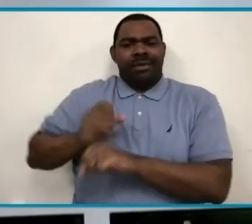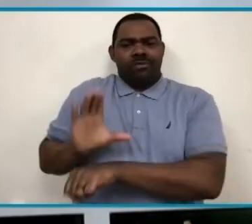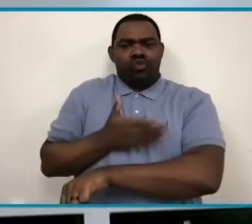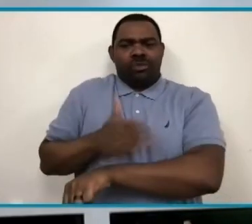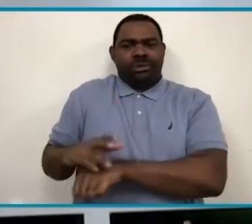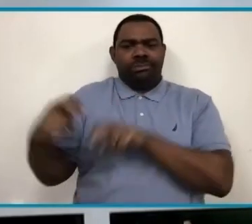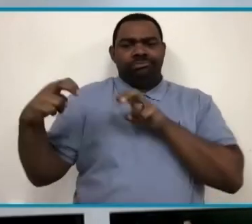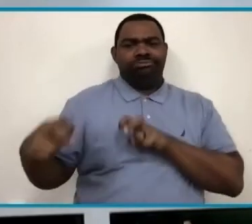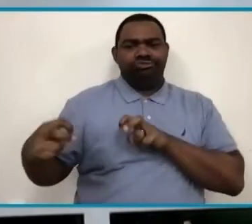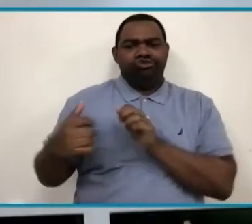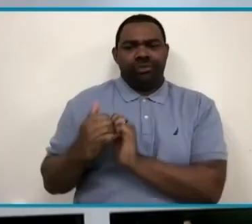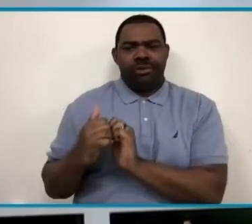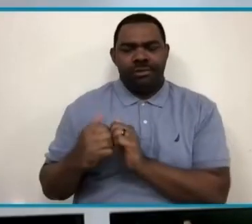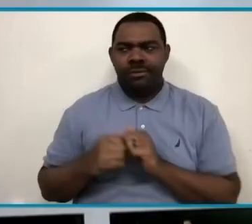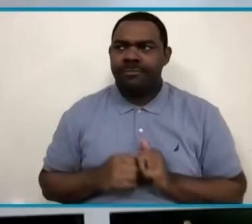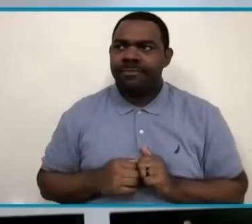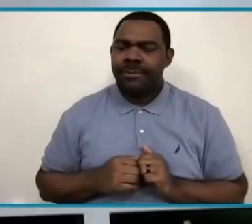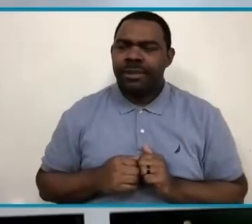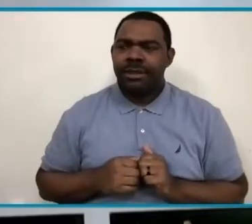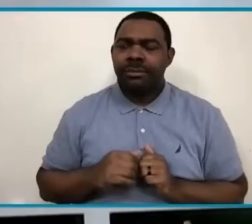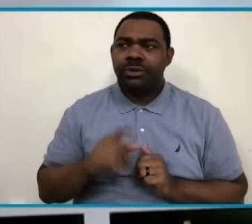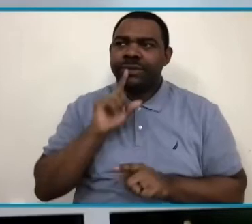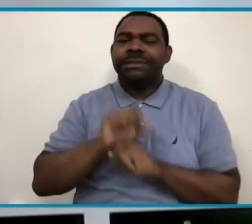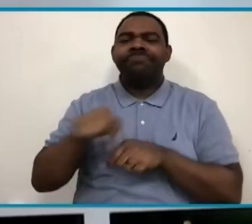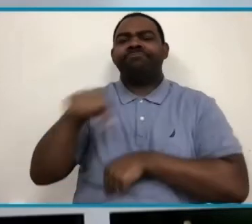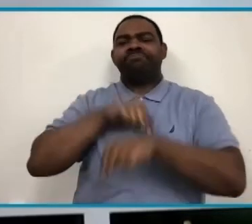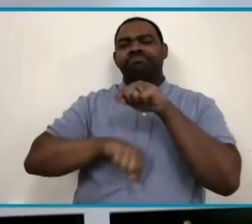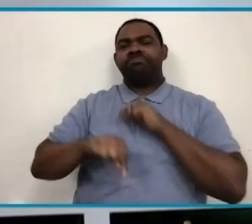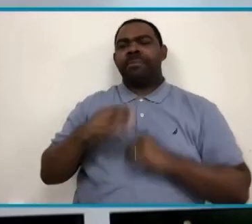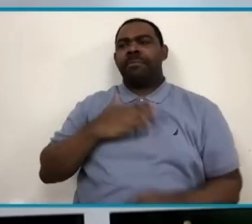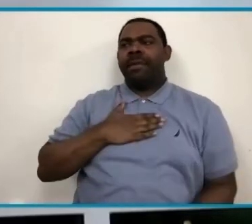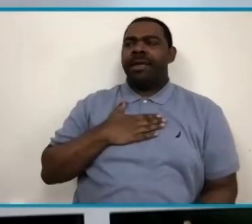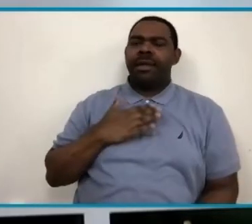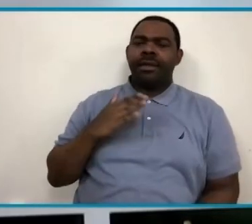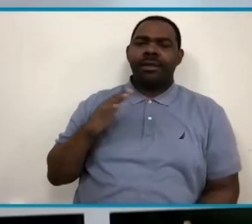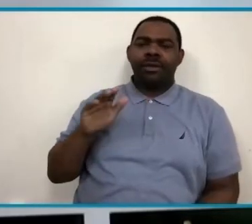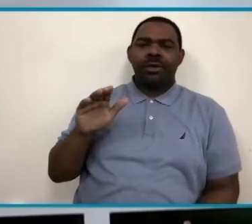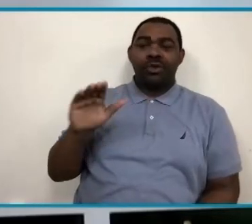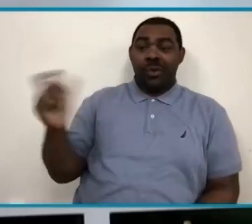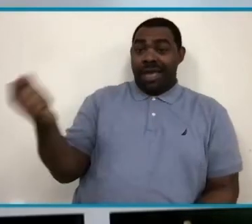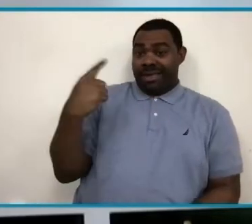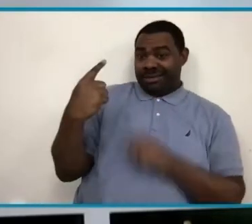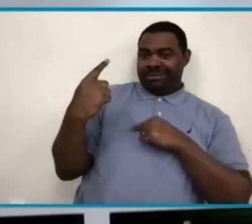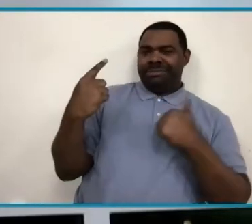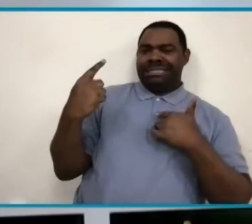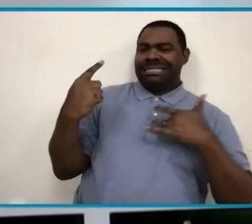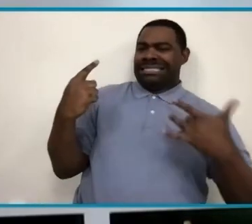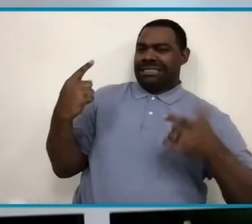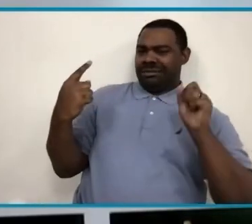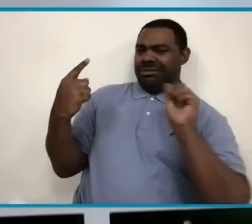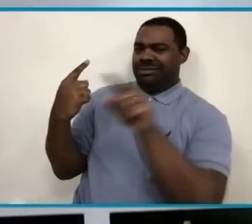But my question always back is … what would be the relevance of that?